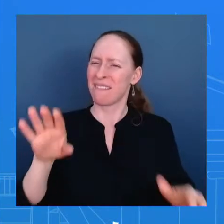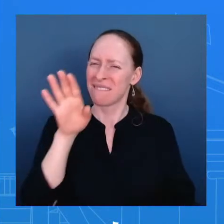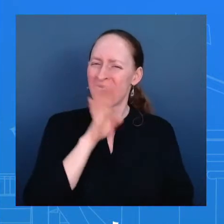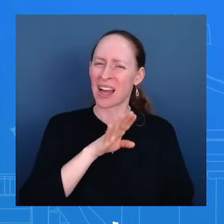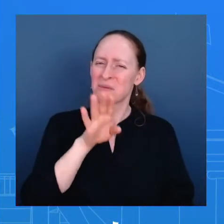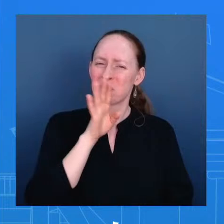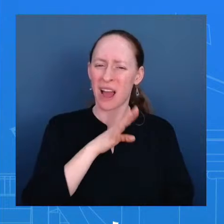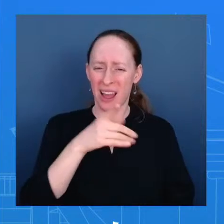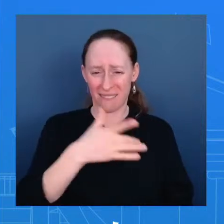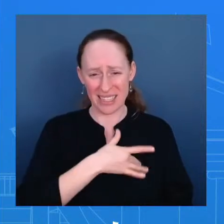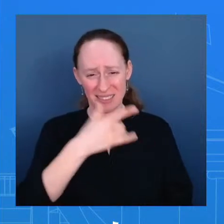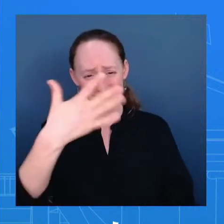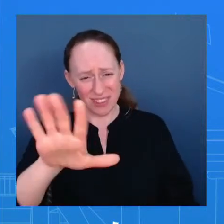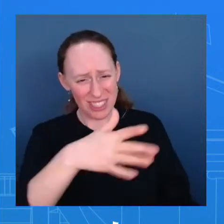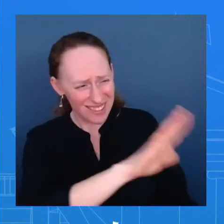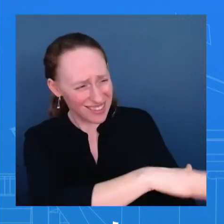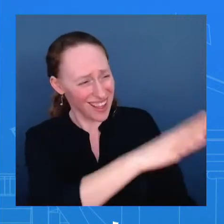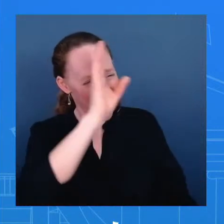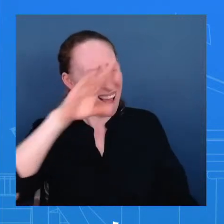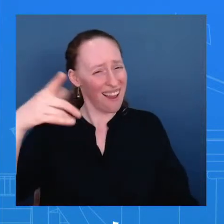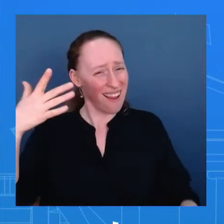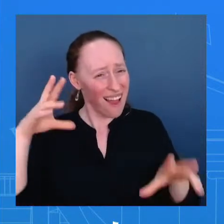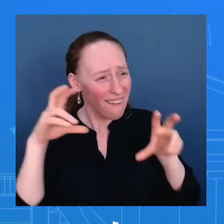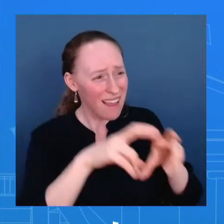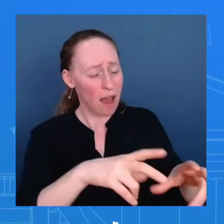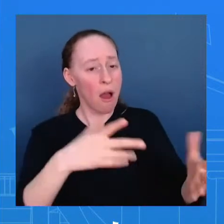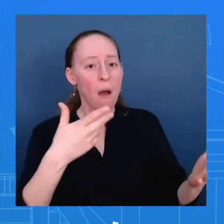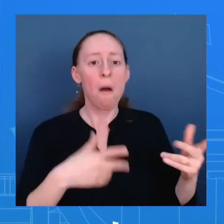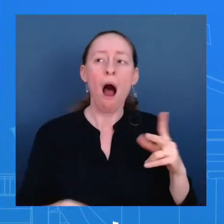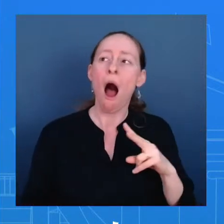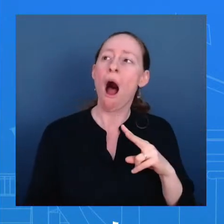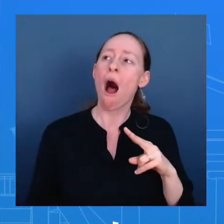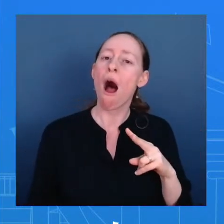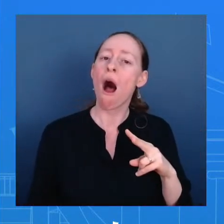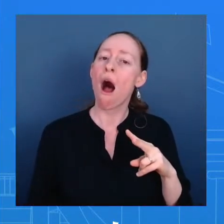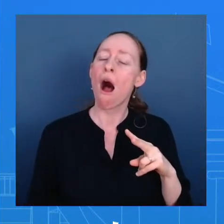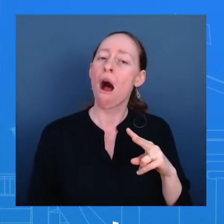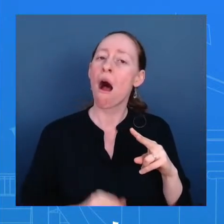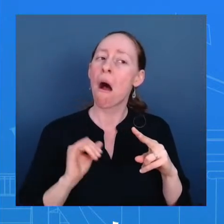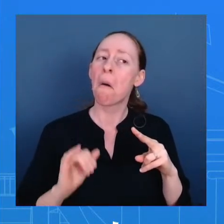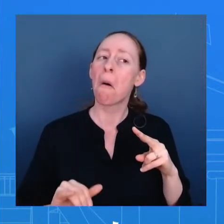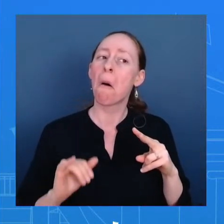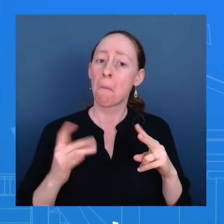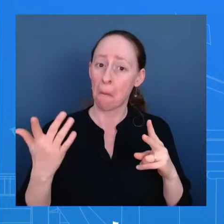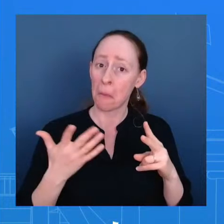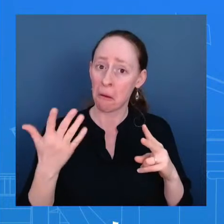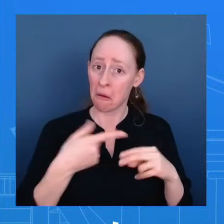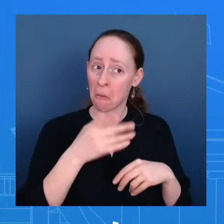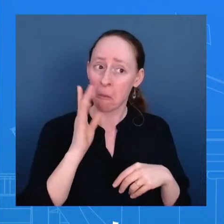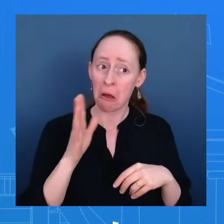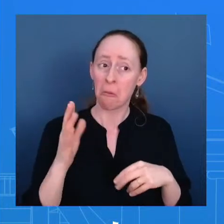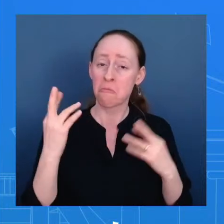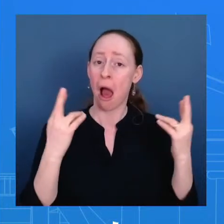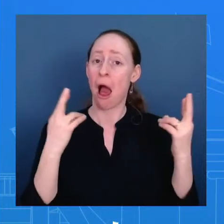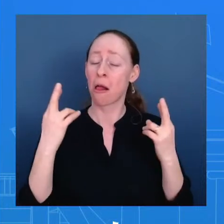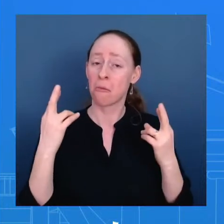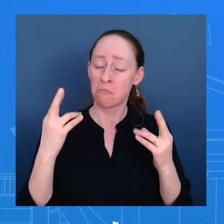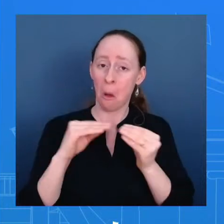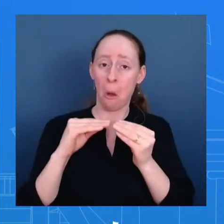maybe get back to the first question just briefly. As -- as we went through -- it's always important, again, if you -- if you're going to listen, you have to listen.